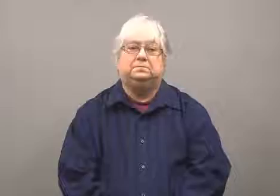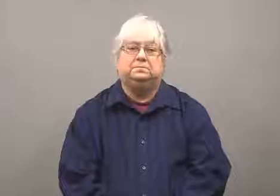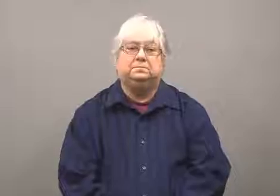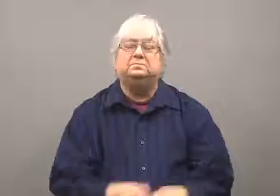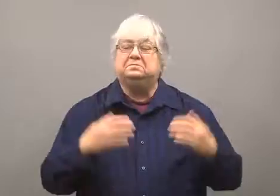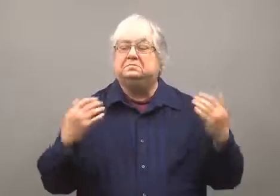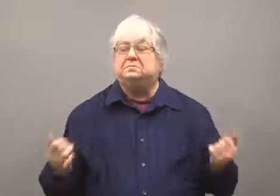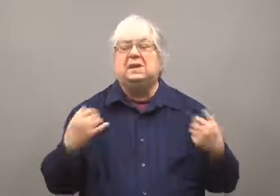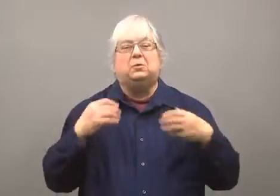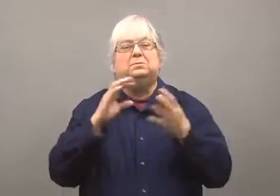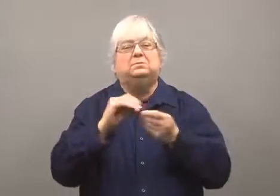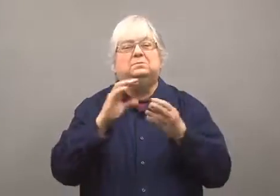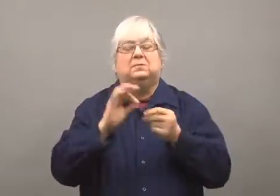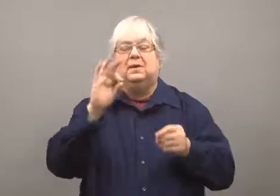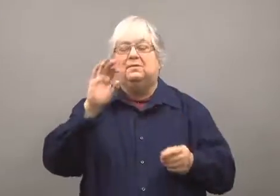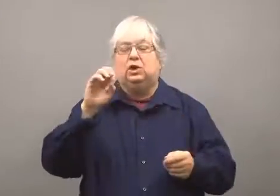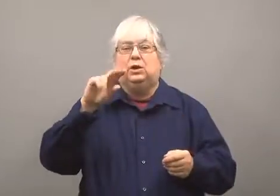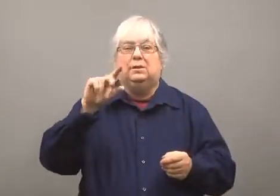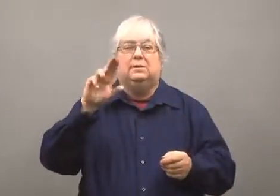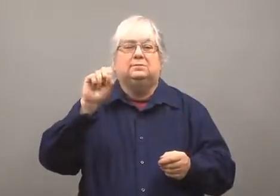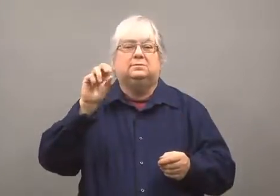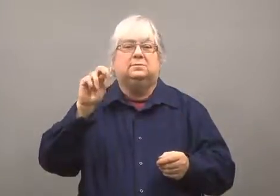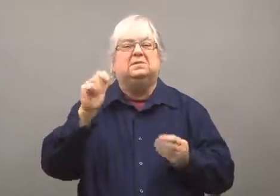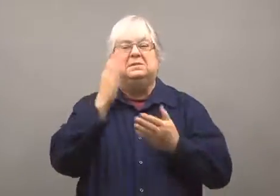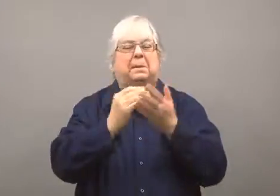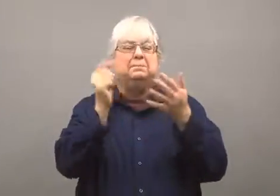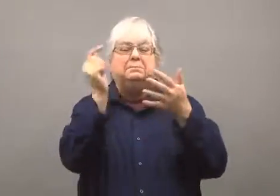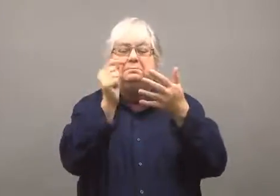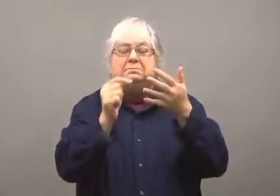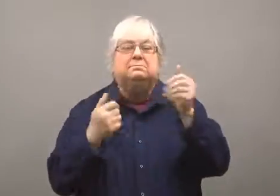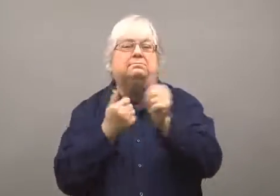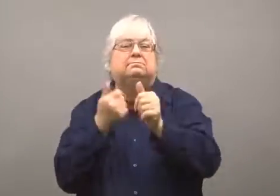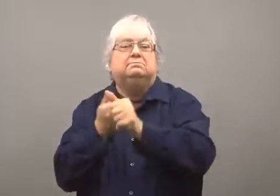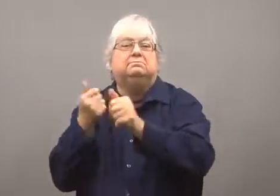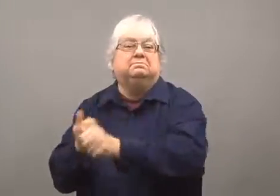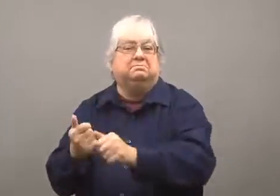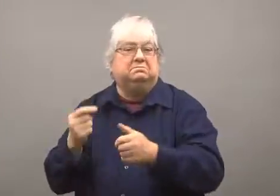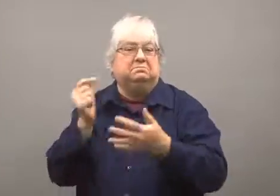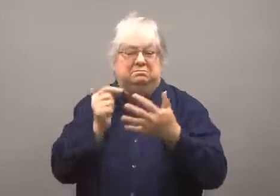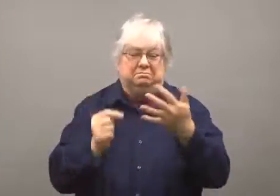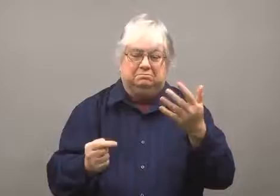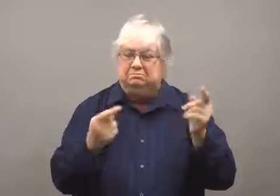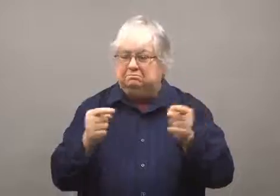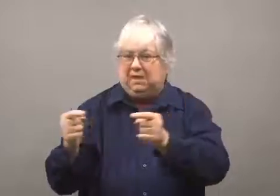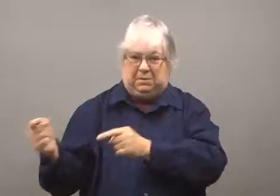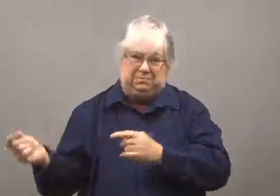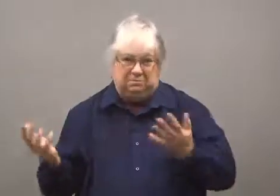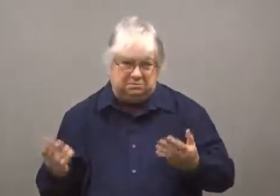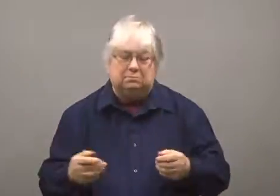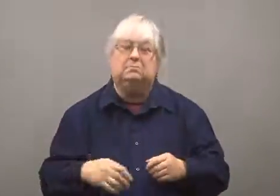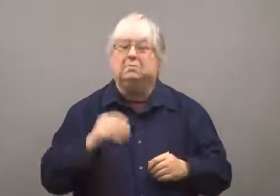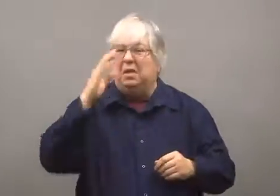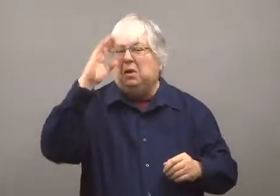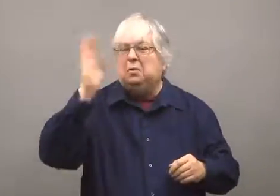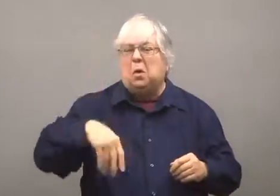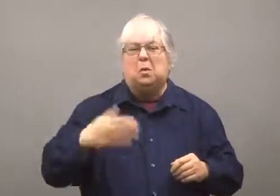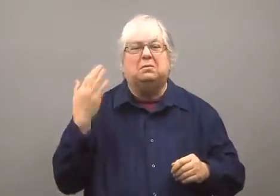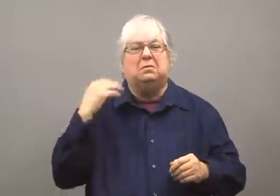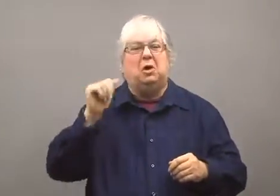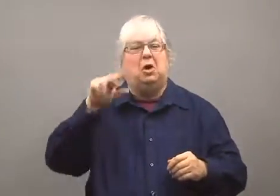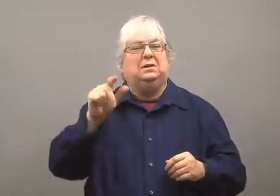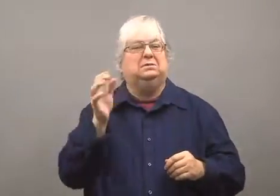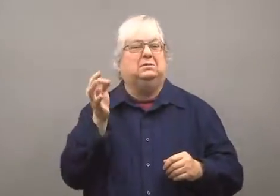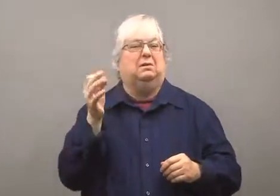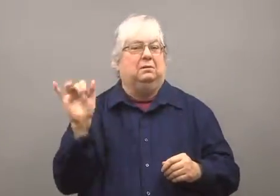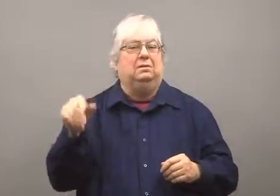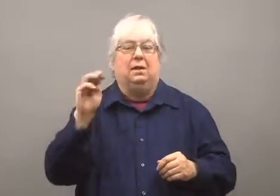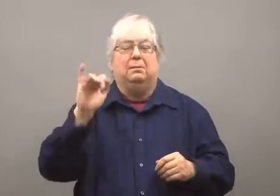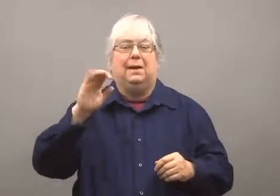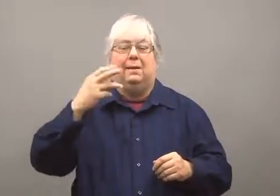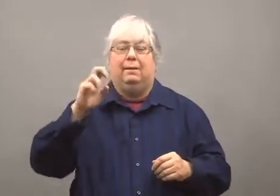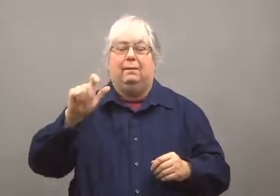I'm going to fill you in on some updates on things happening with the Ferguson case.